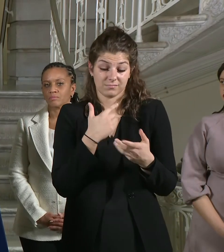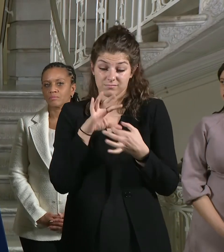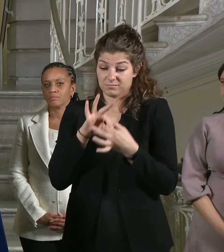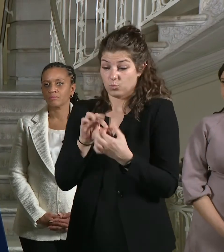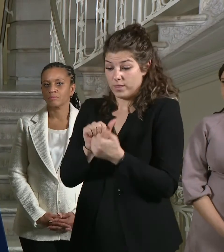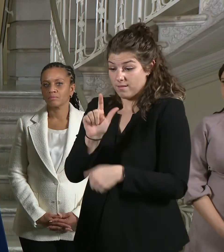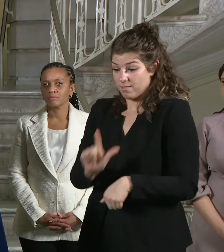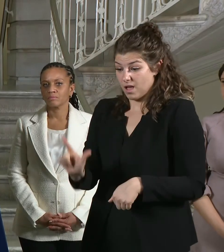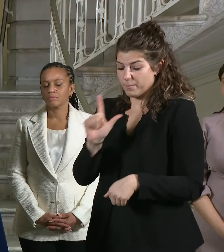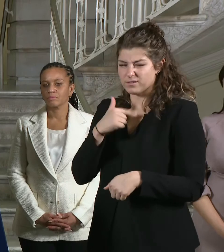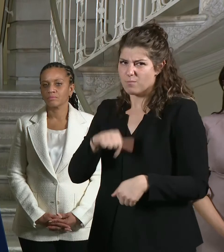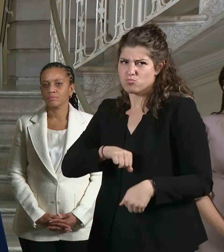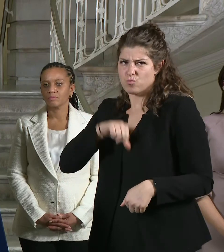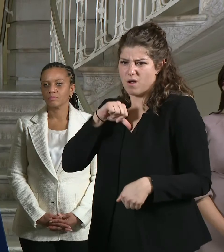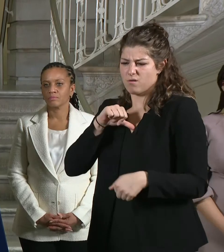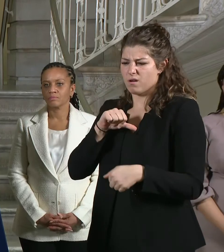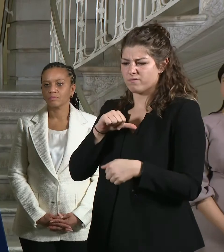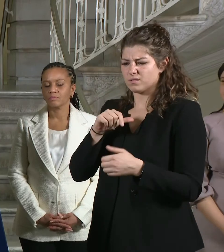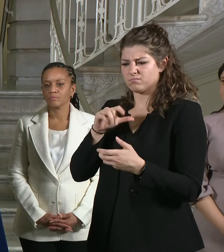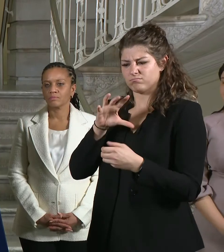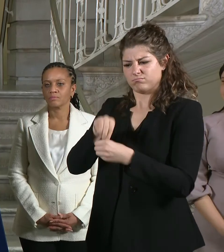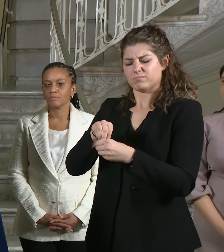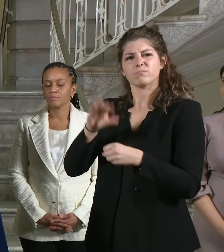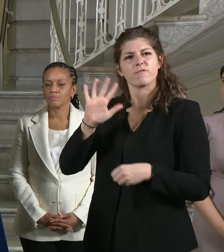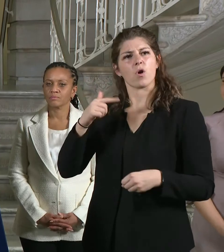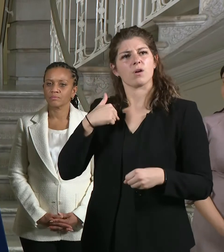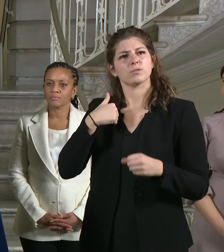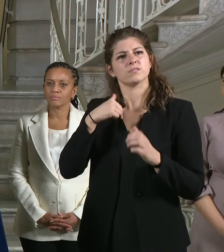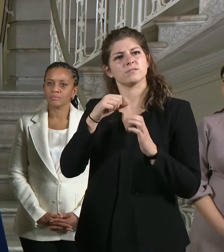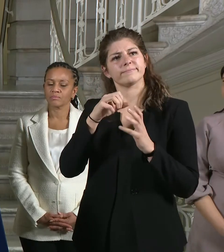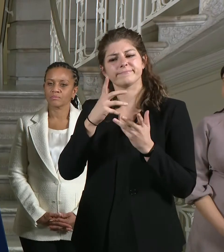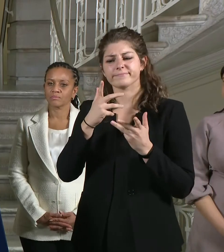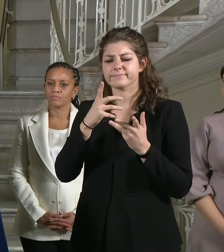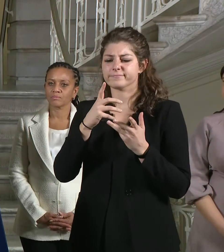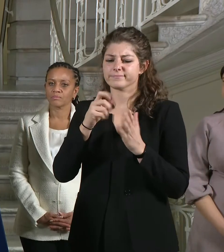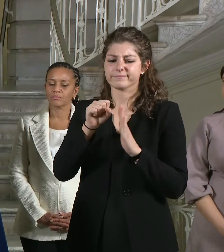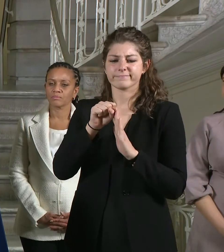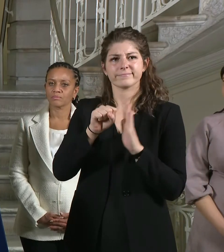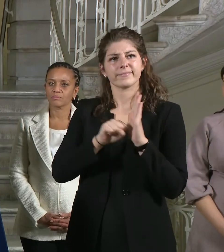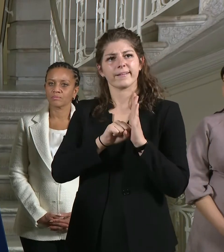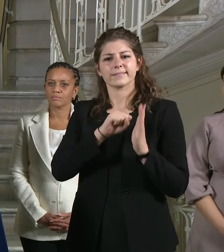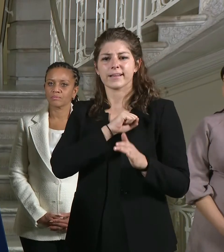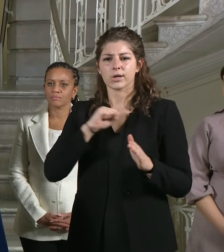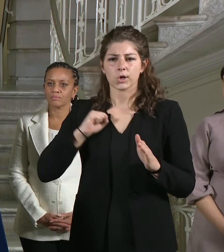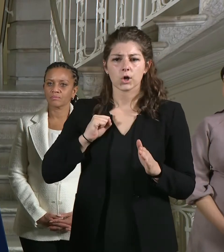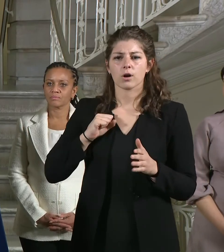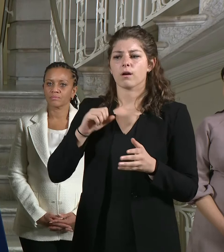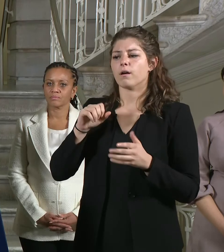I THINK MY MOM WRONG RECORD IS SOMETHING TO